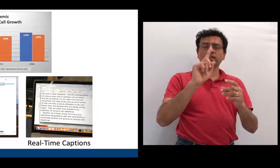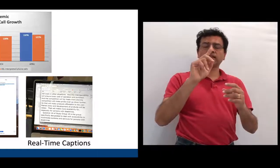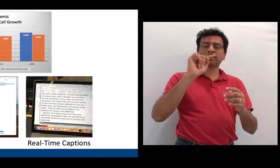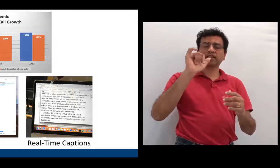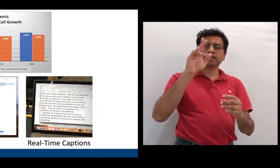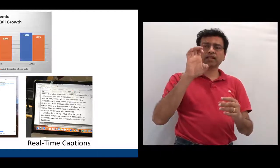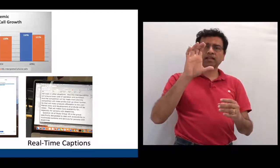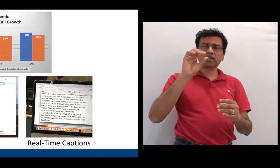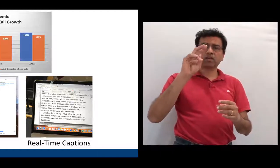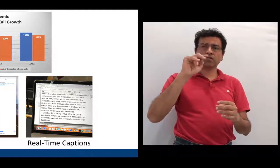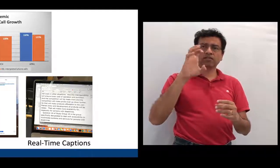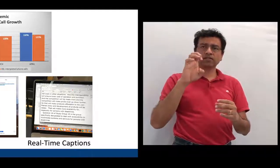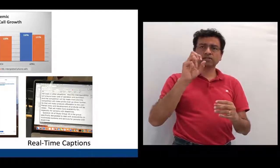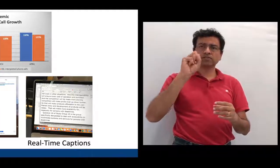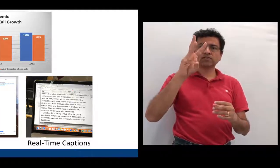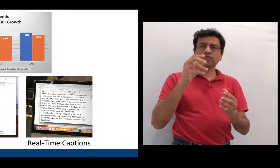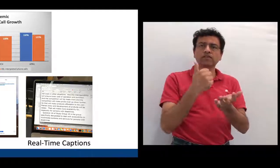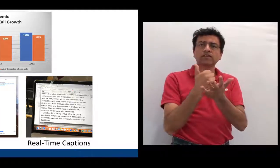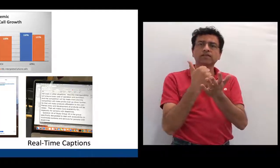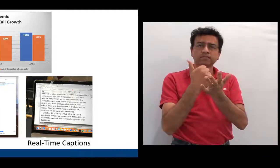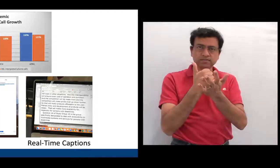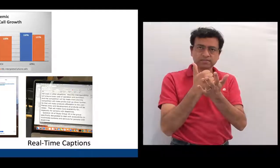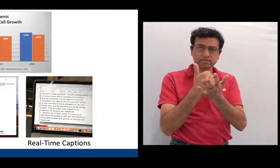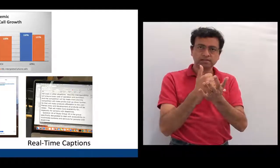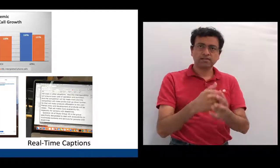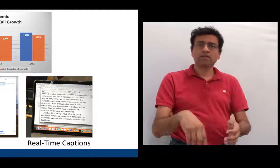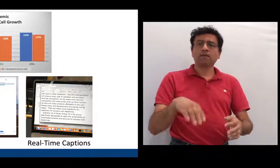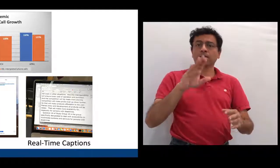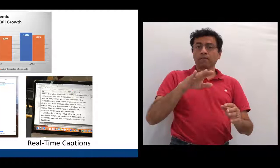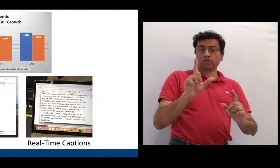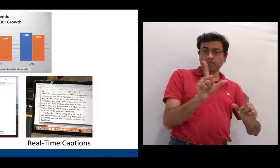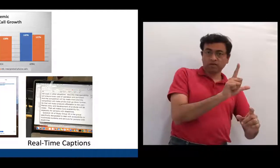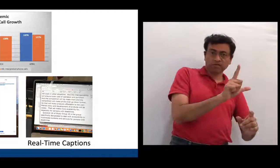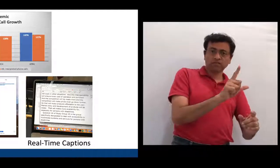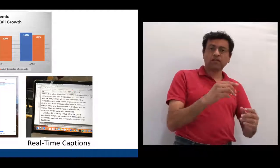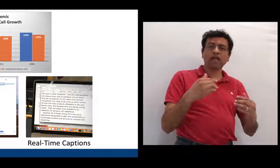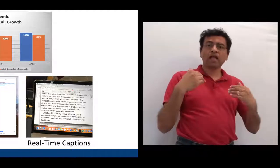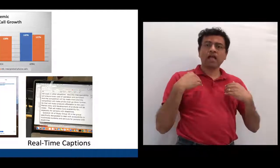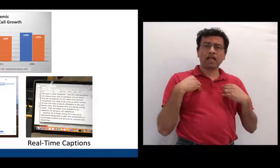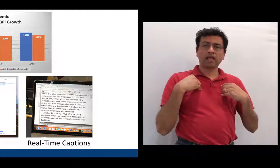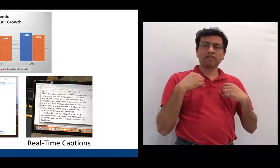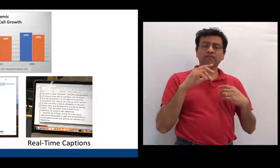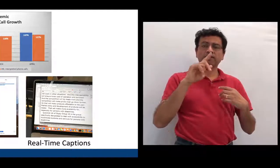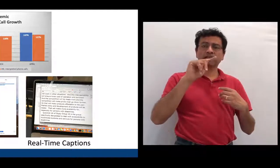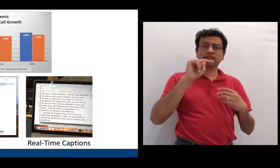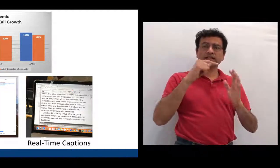That's where teleconferencing software helps. The bottom left shows a meeting with six deaf users